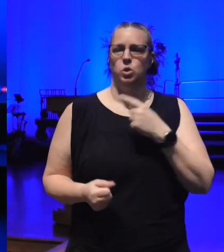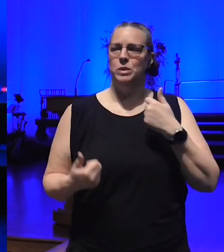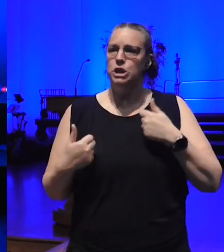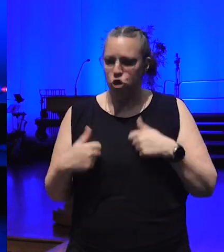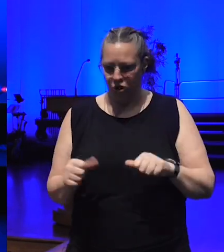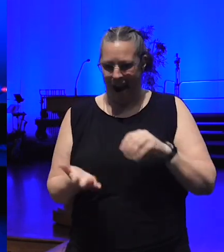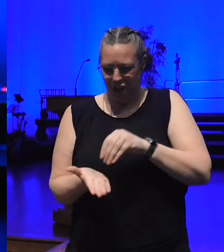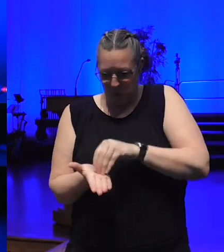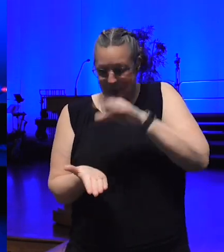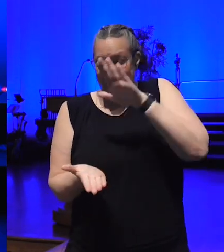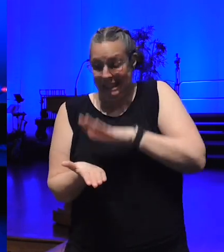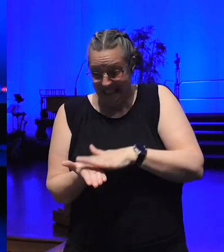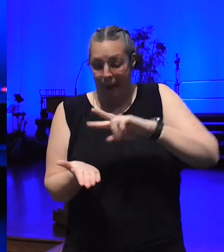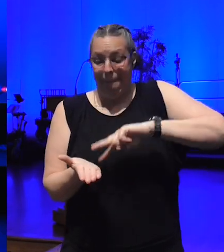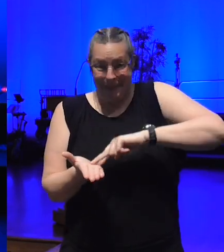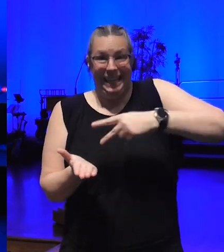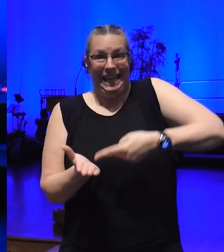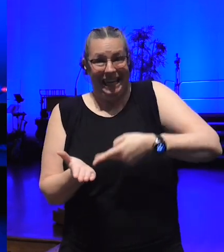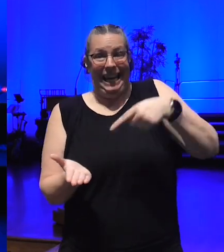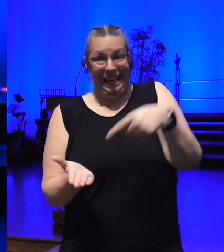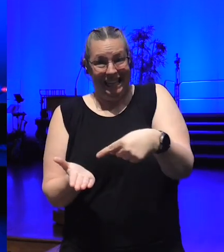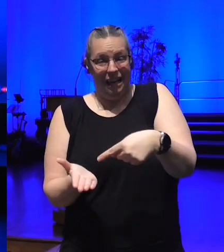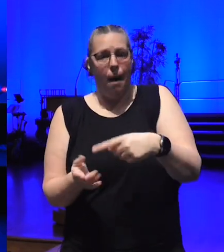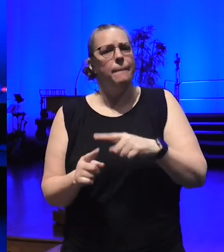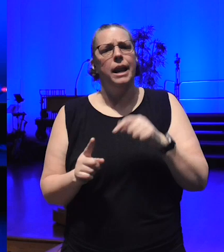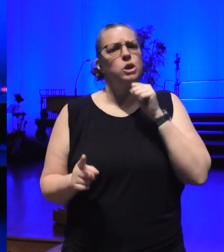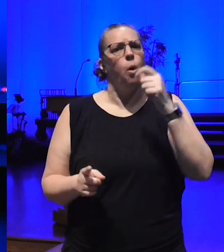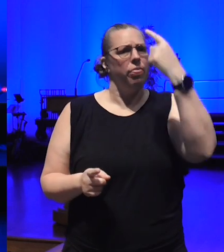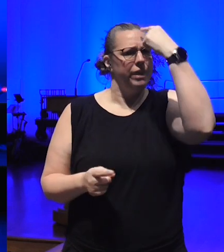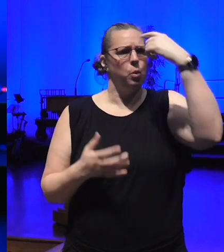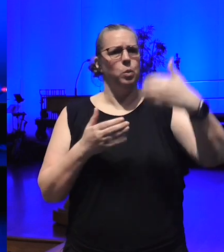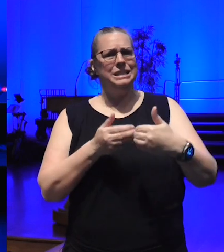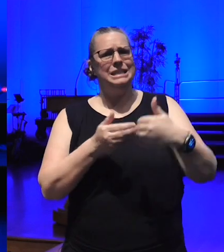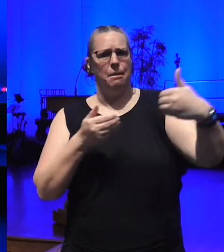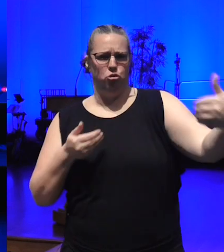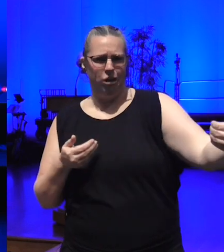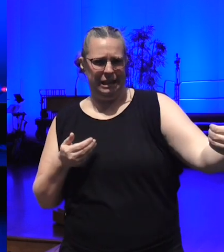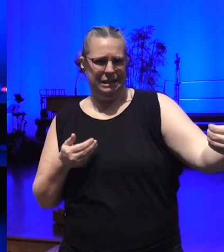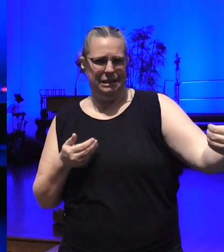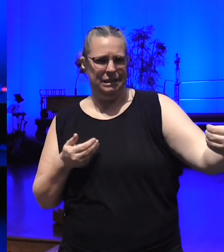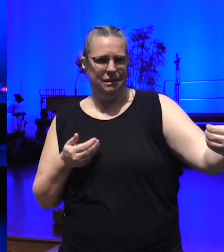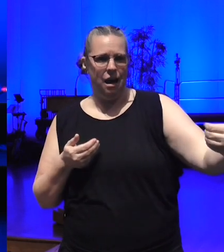I disagree with adeler in the sense that I don't think we're separate from life that's part of how